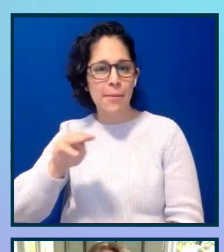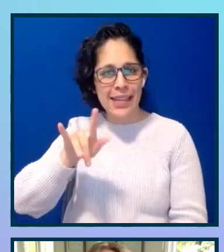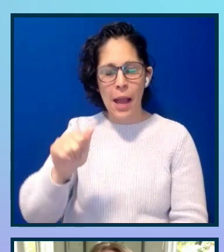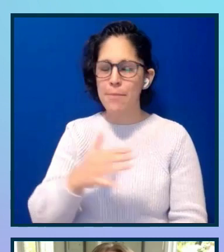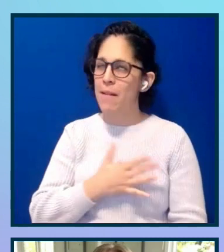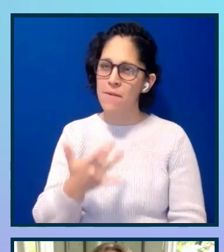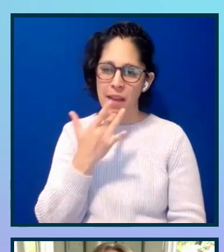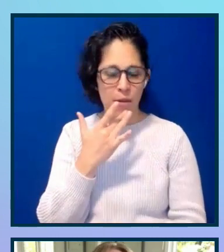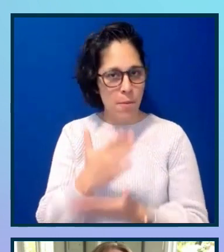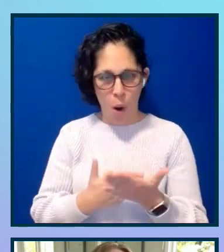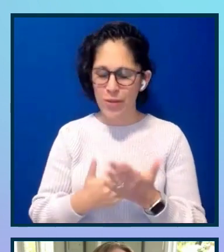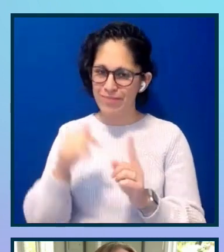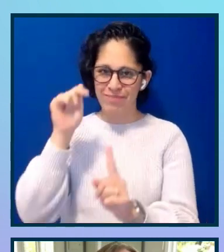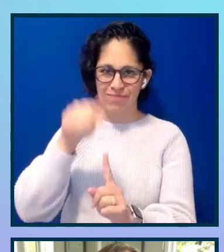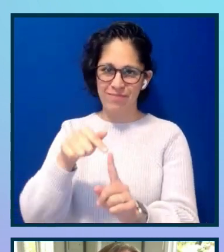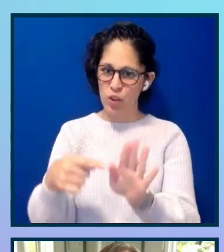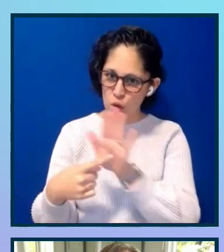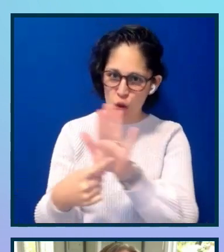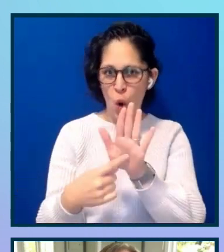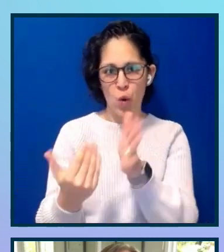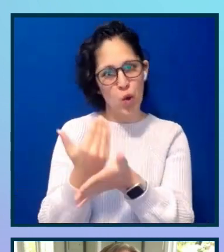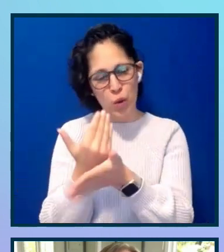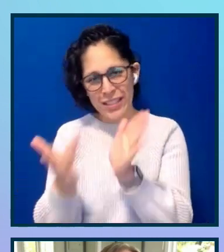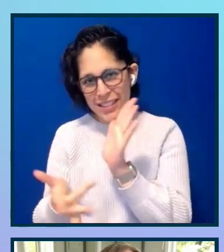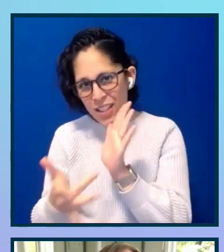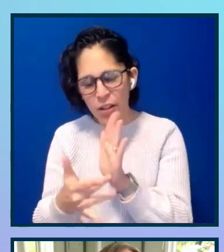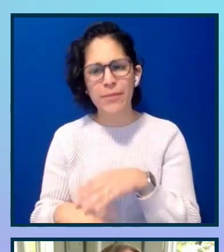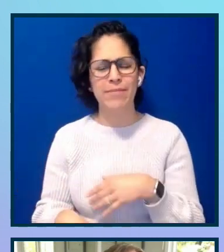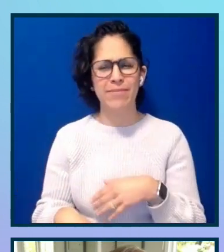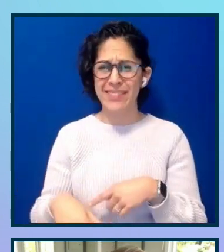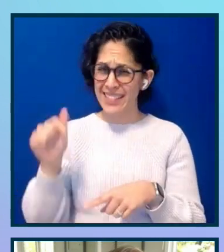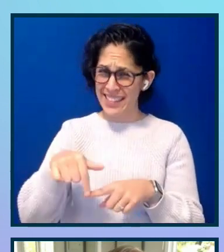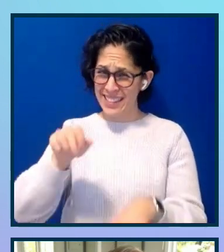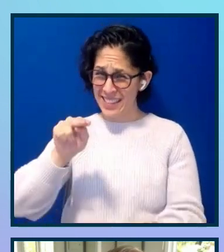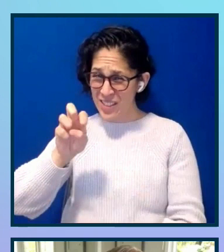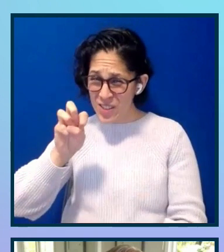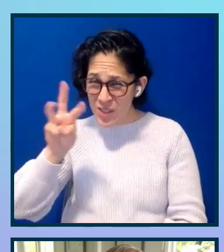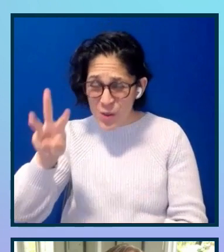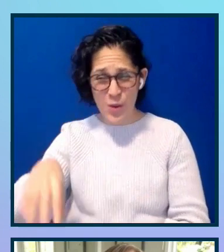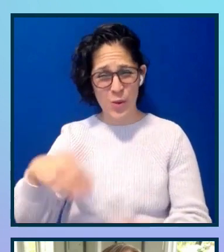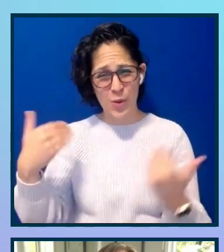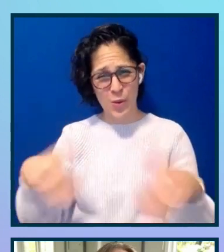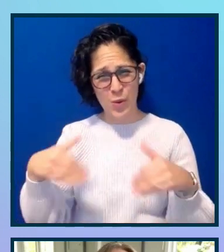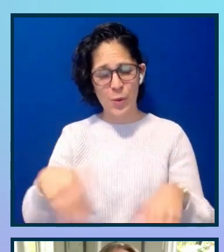is to debut new technologies so you're gonna see something brand new today. And from a design perspective,